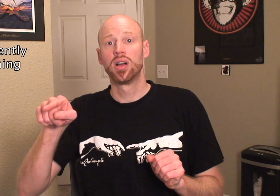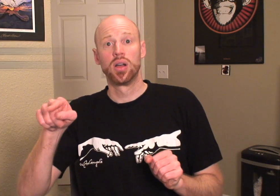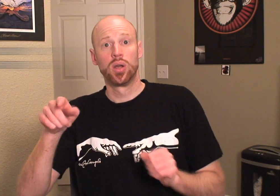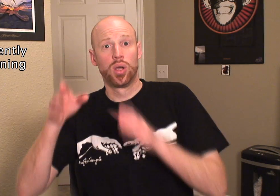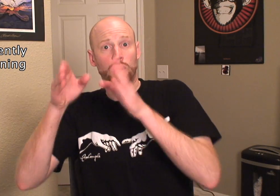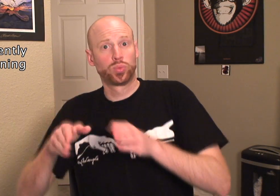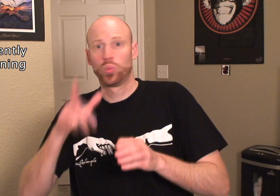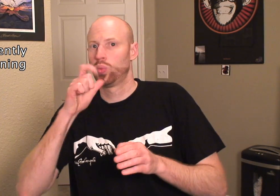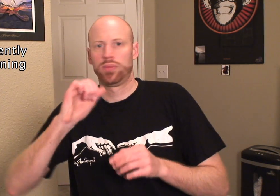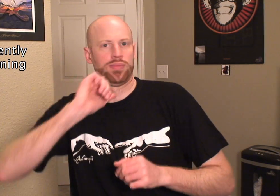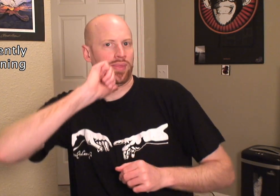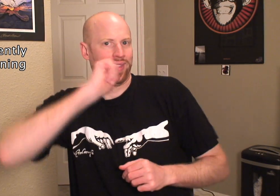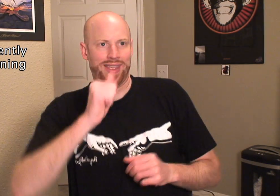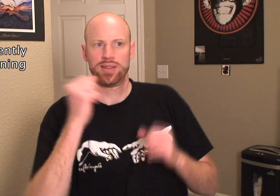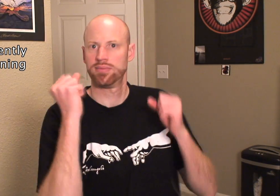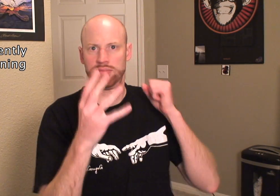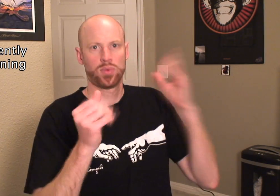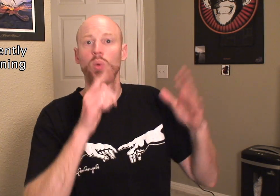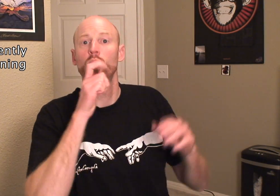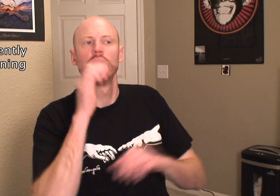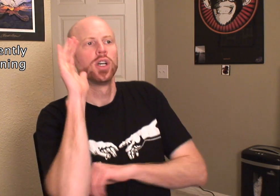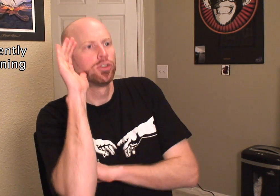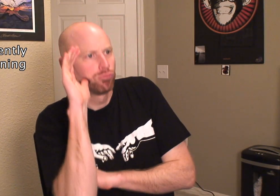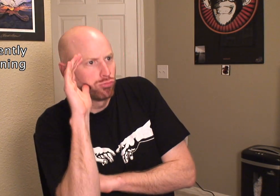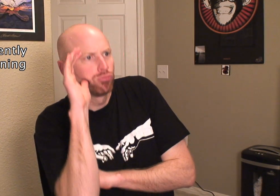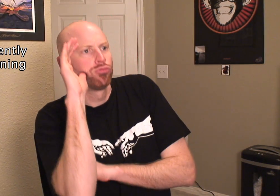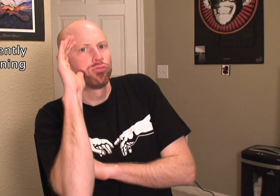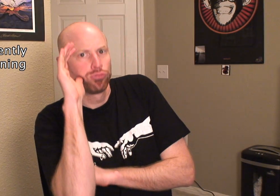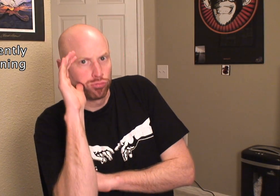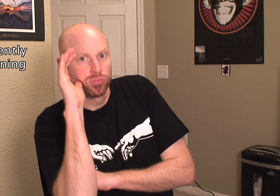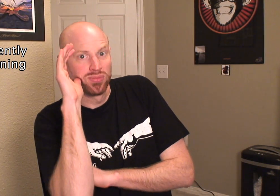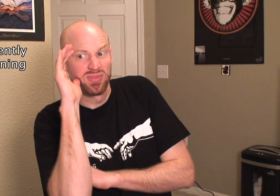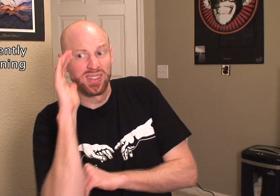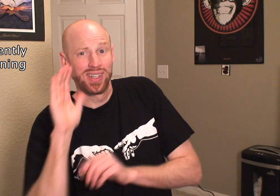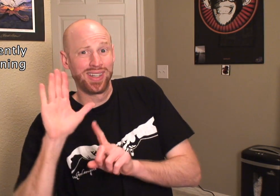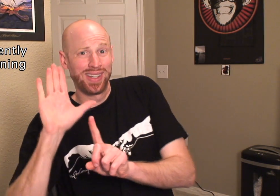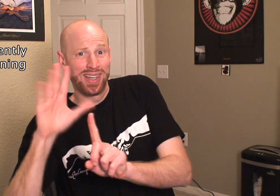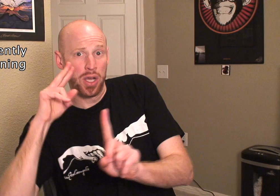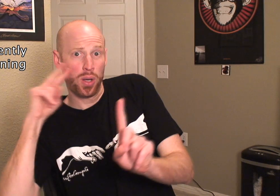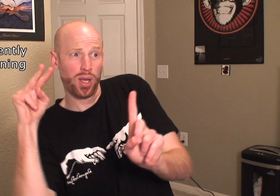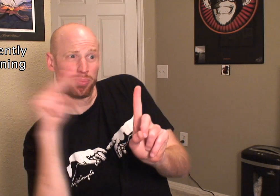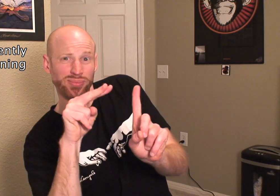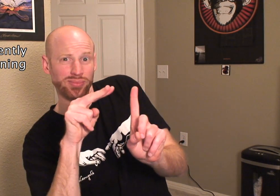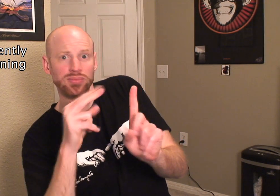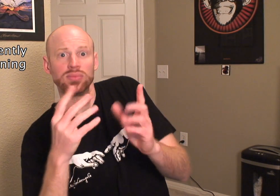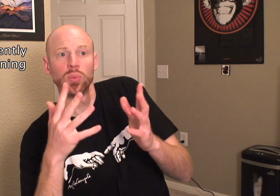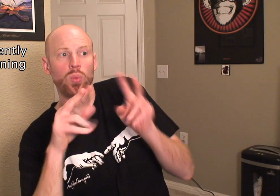For the person currently listening, not taking her/his turn: